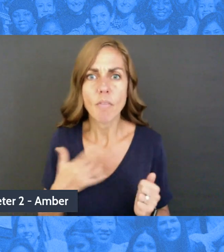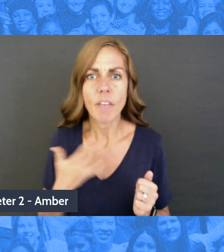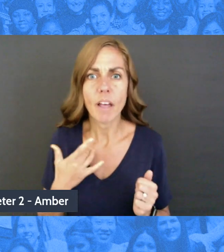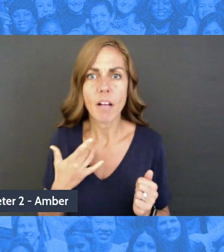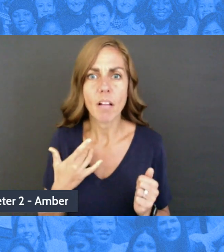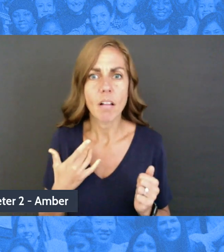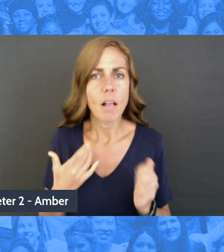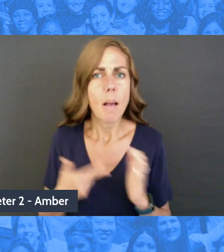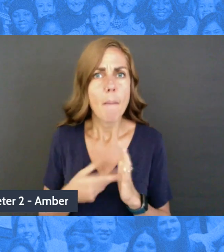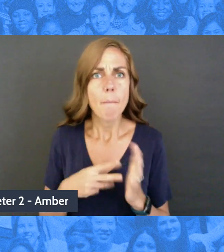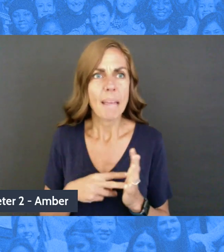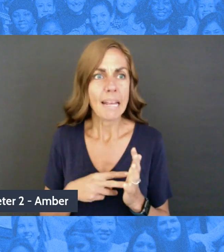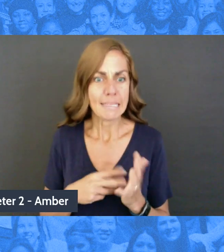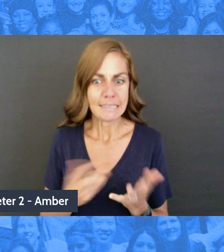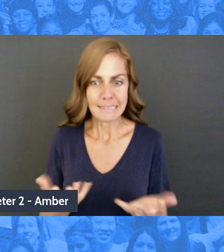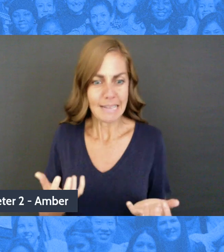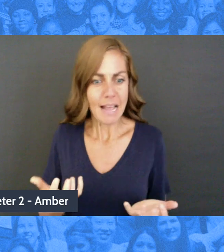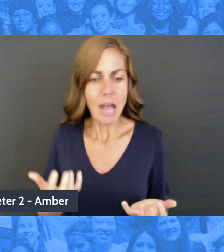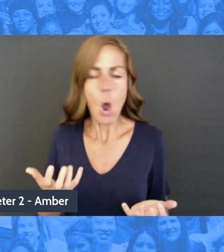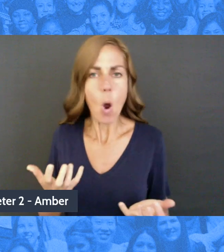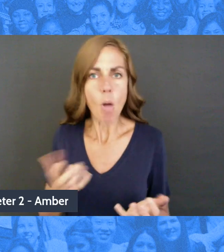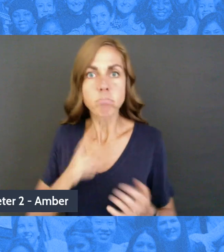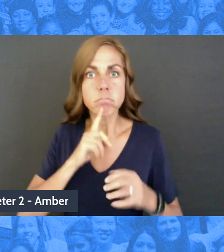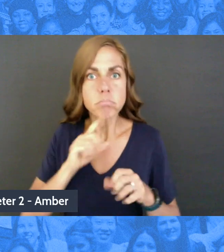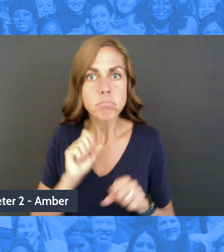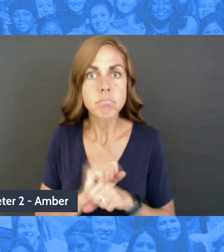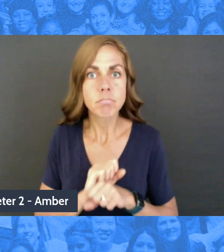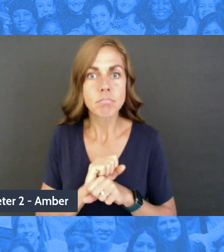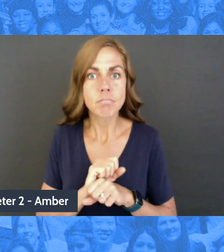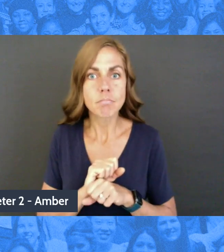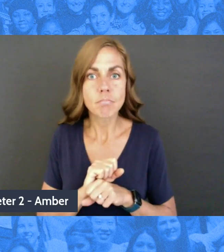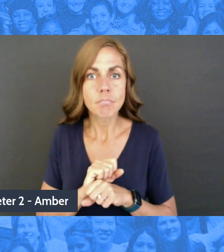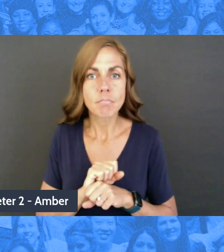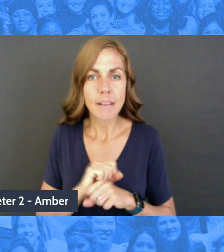but a present reality that you live in now.